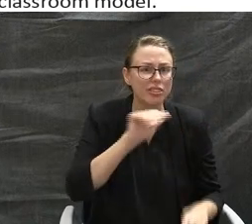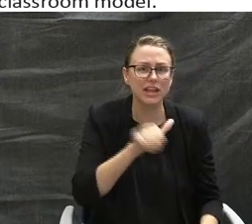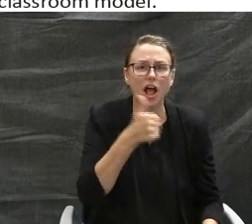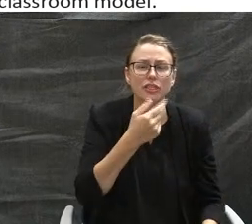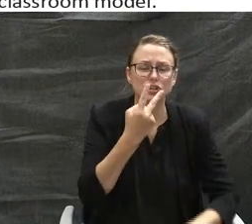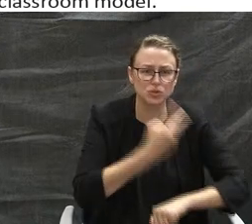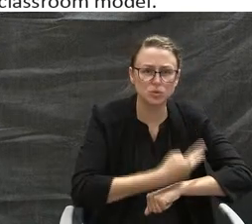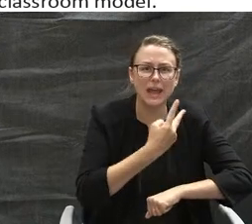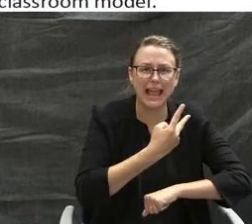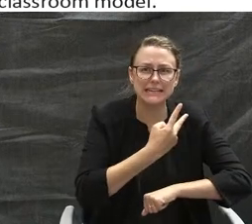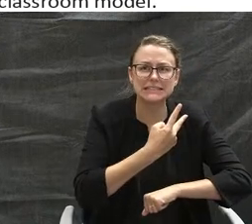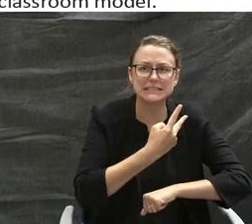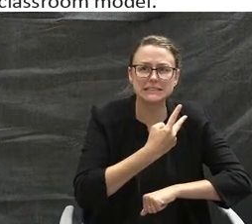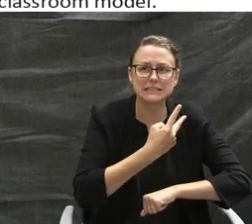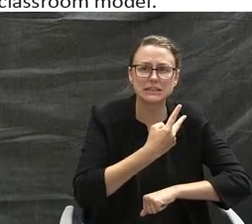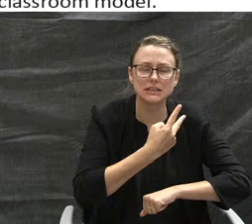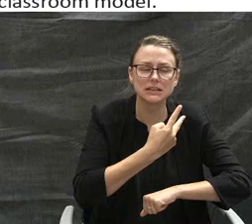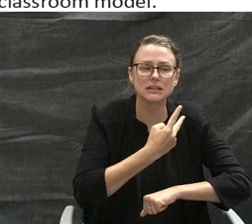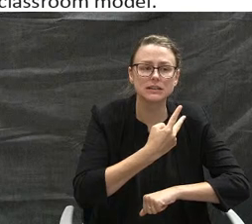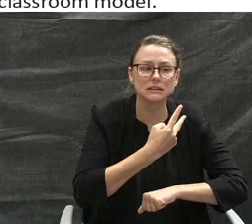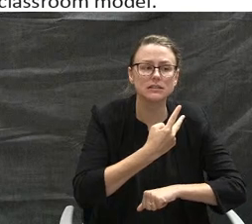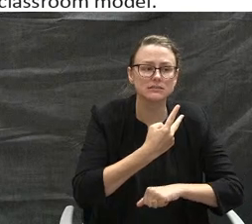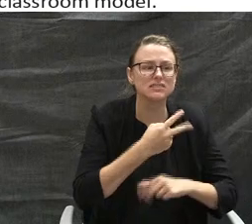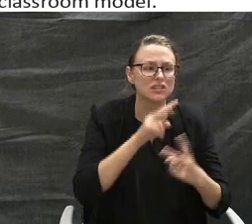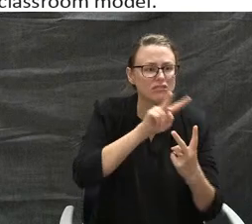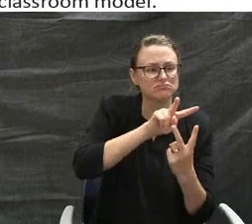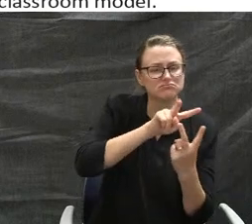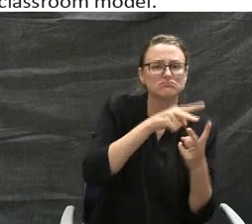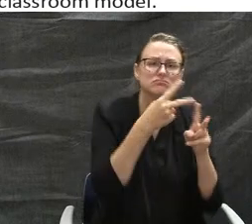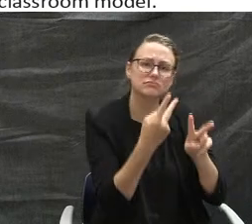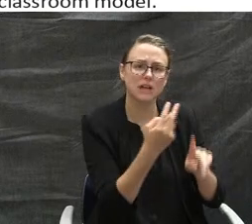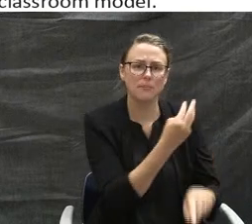Or they'll be on E learning, so that's how they'll do that. And